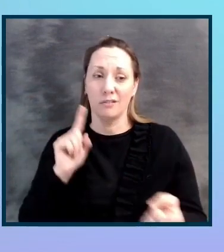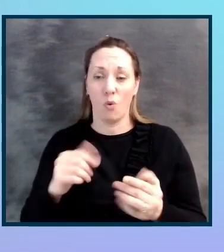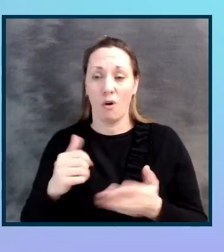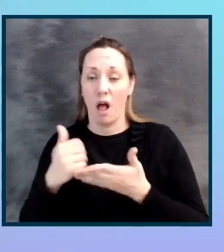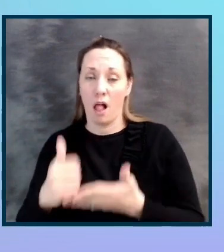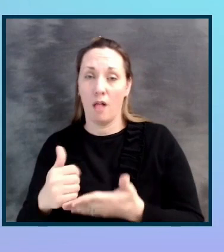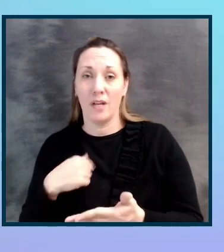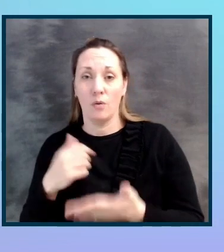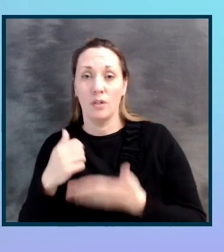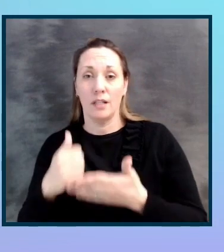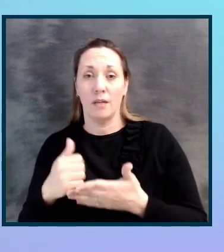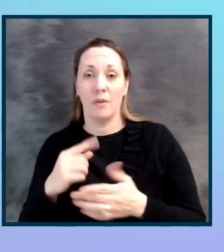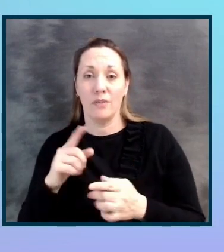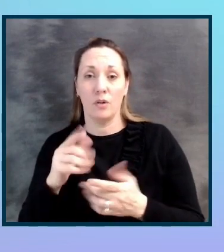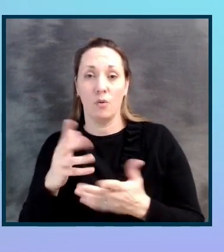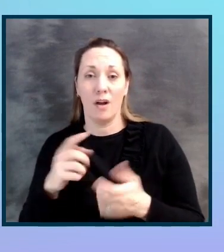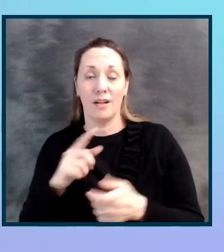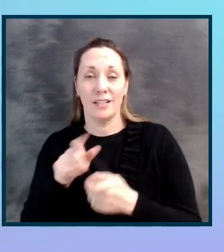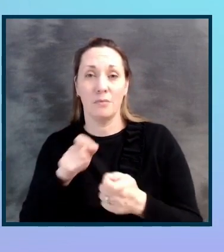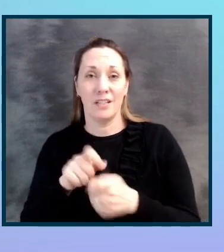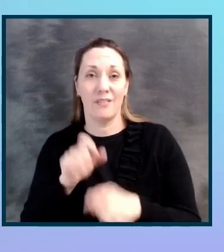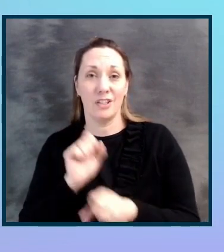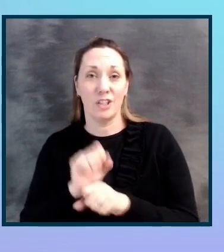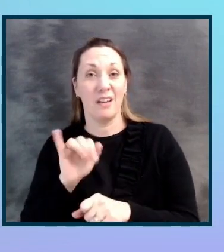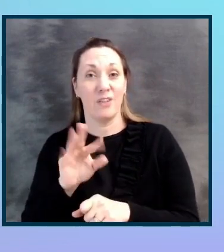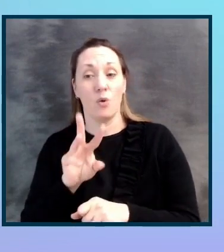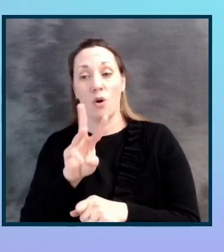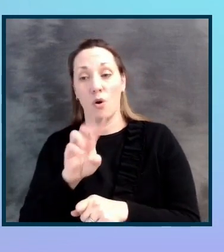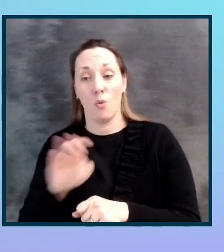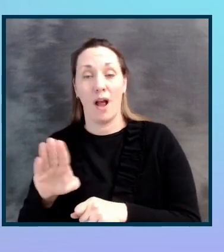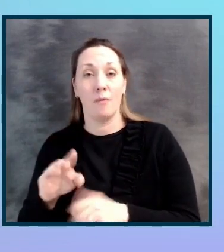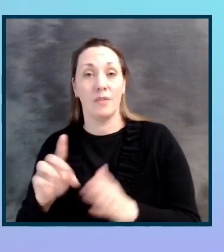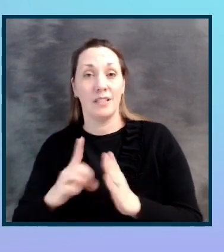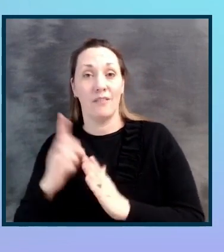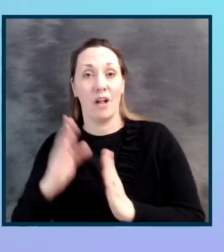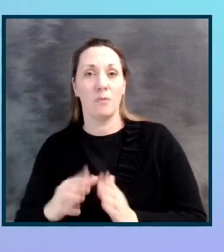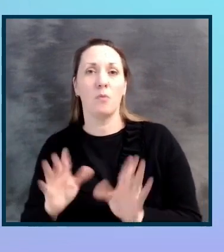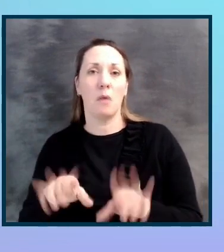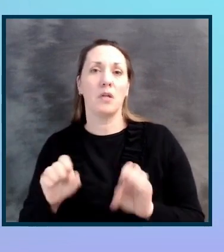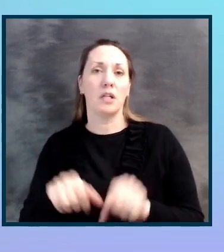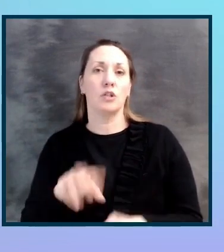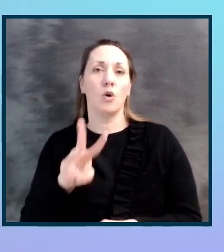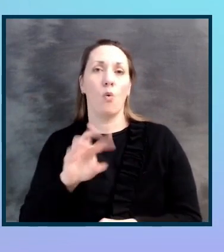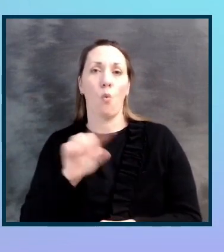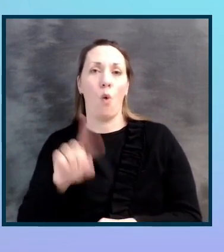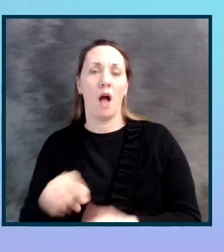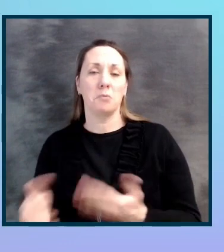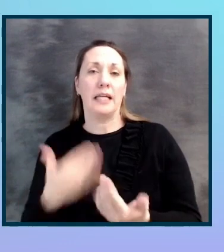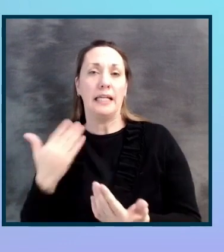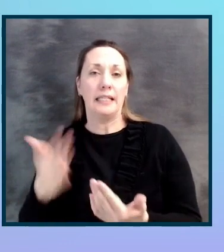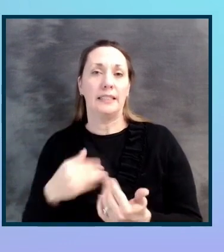specific job, but if you're a web developer, you probably could get the wise relatively easily 'cause some of the stuff you work on day to day